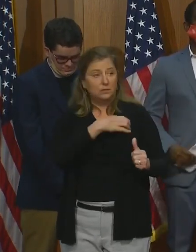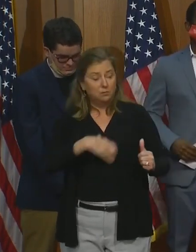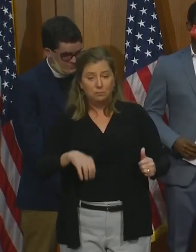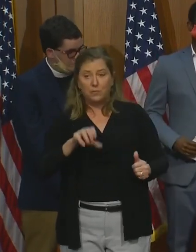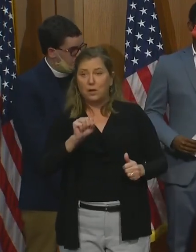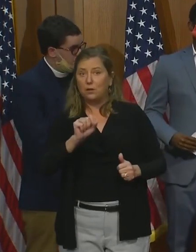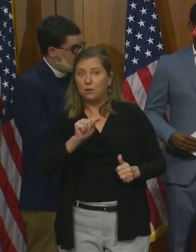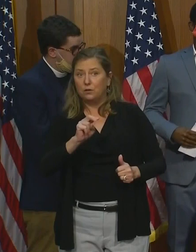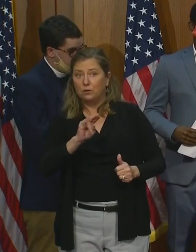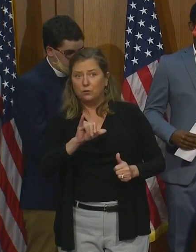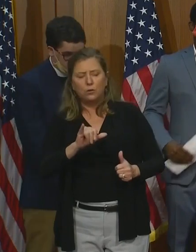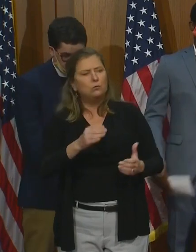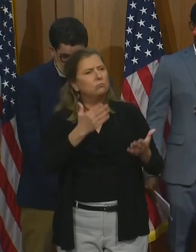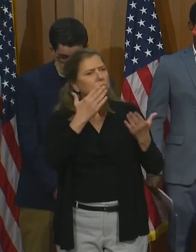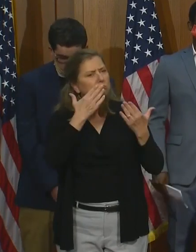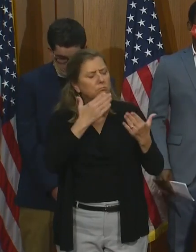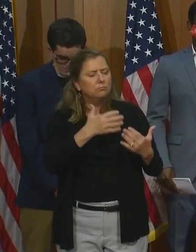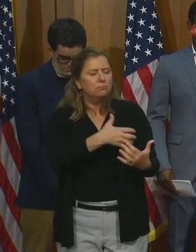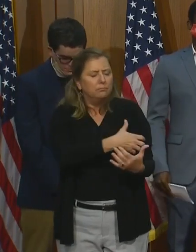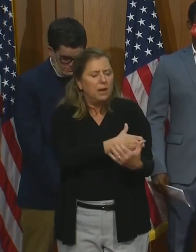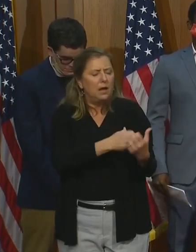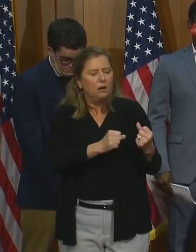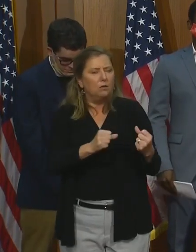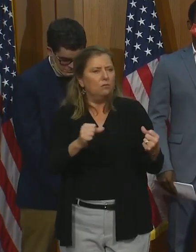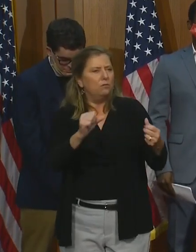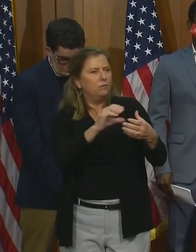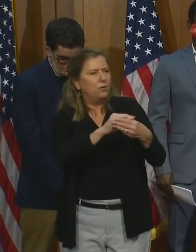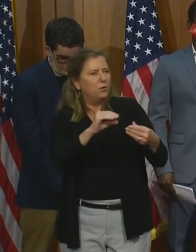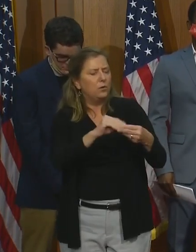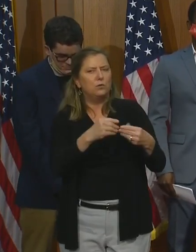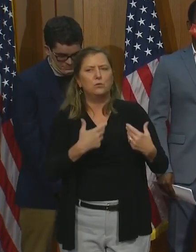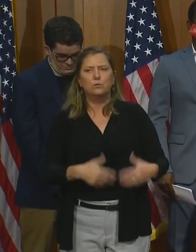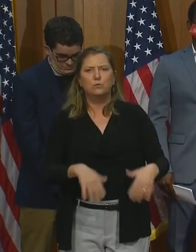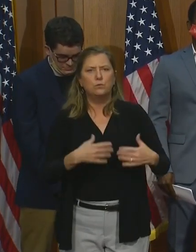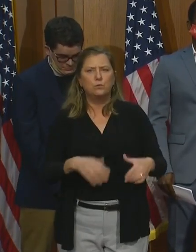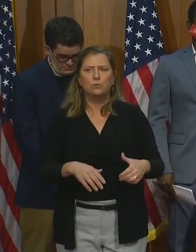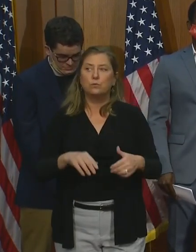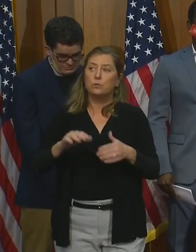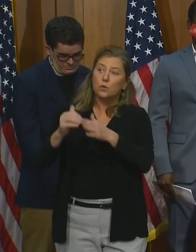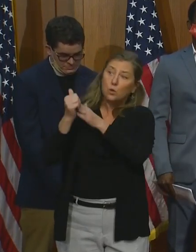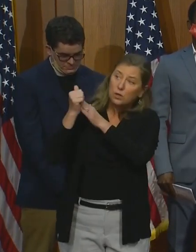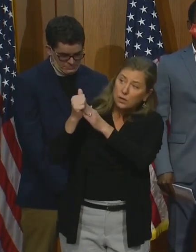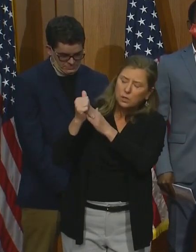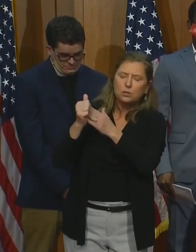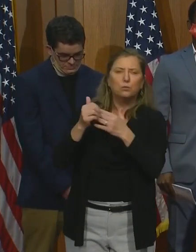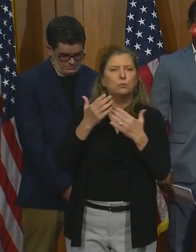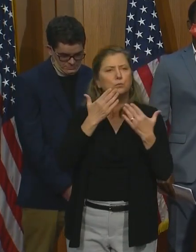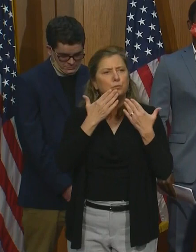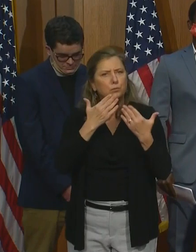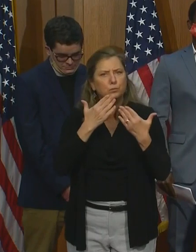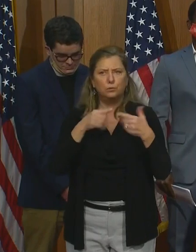WELL FIRST OF ALL. MERSANA THANK YOU SO MUCH FOR YOUR YOUR